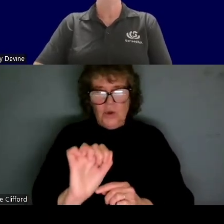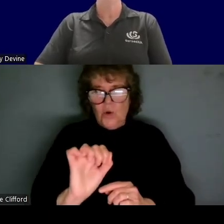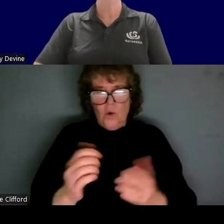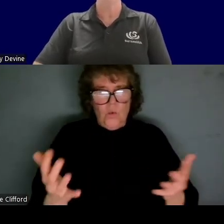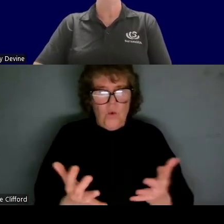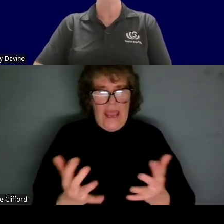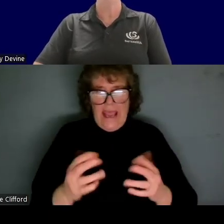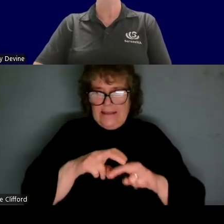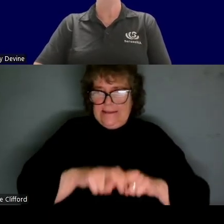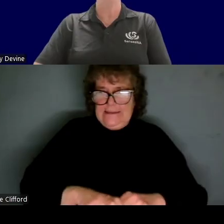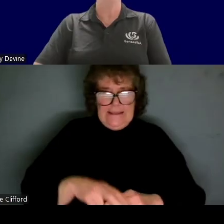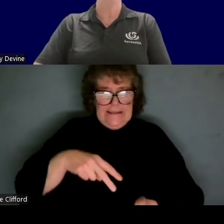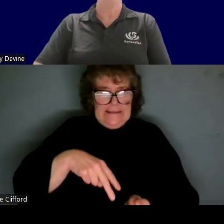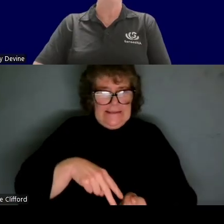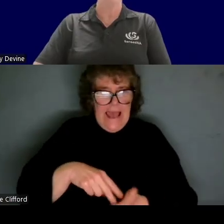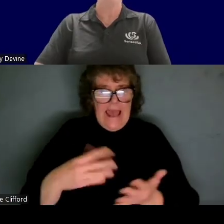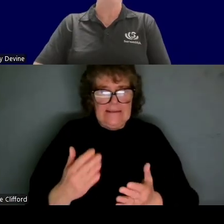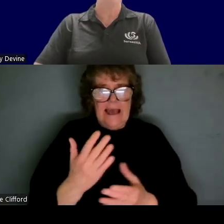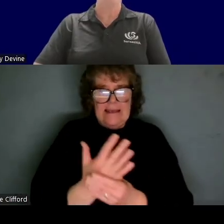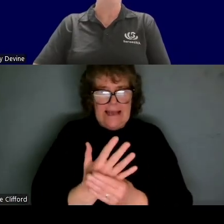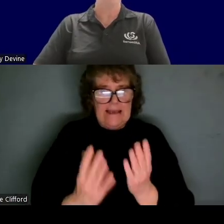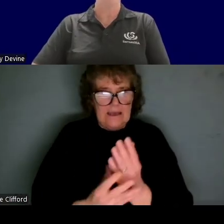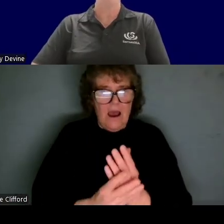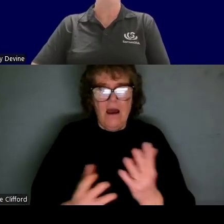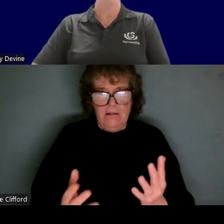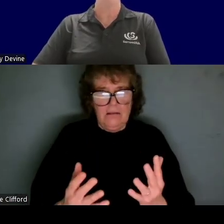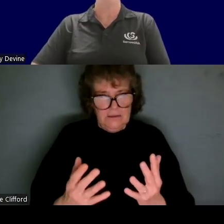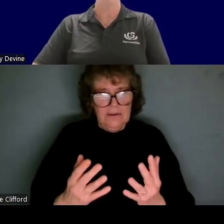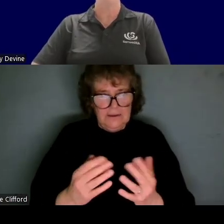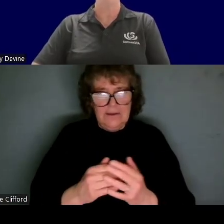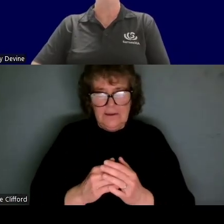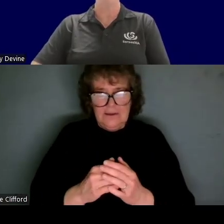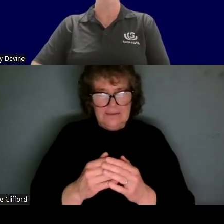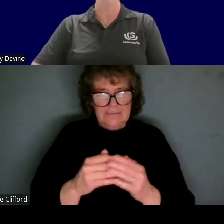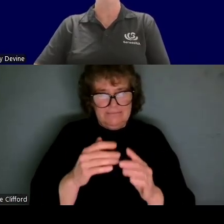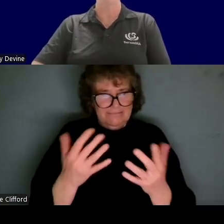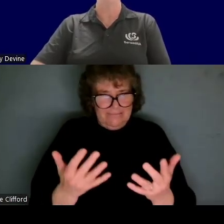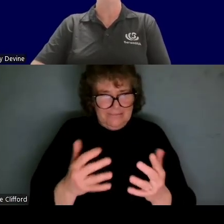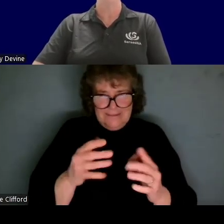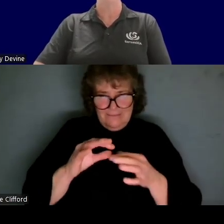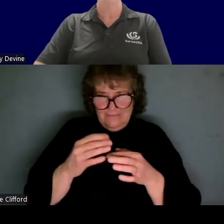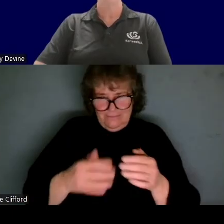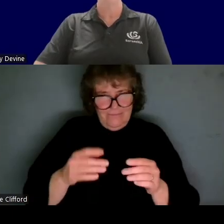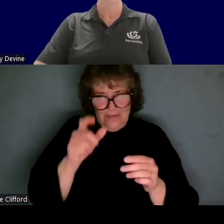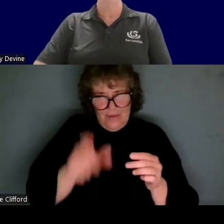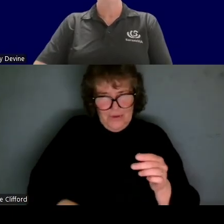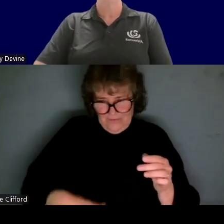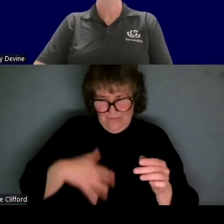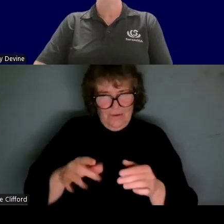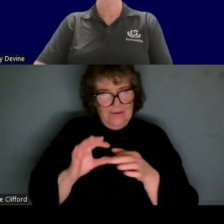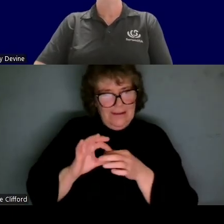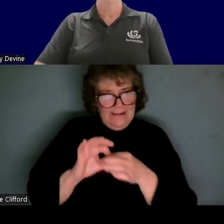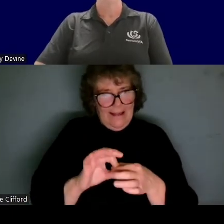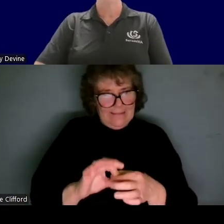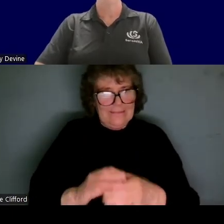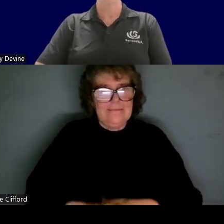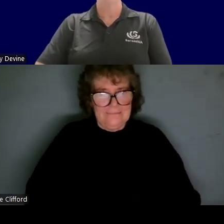a sense of safety, orientation and connectedness for the person living with deafblindness and